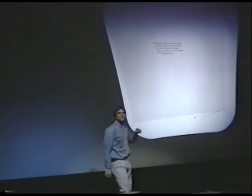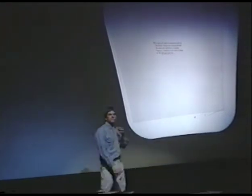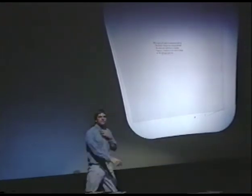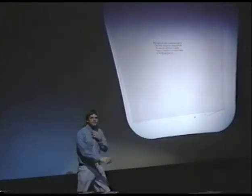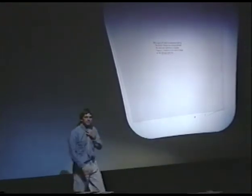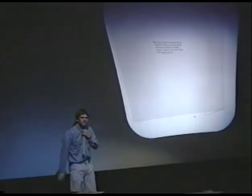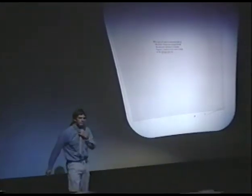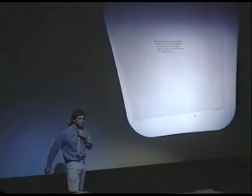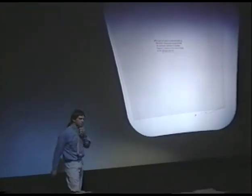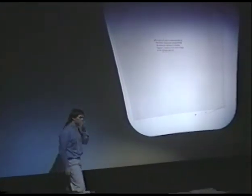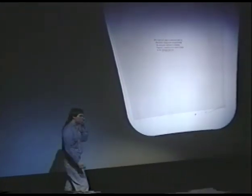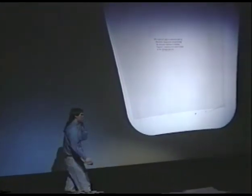OK, read that for a minute.